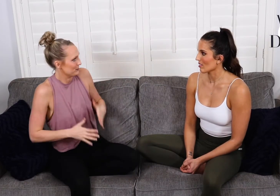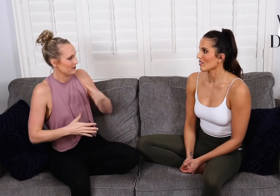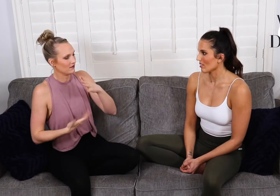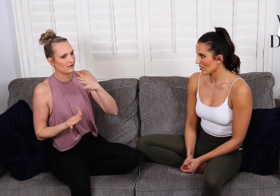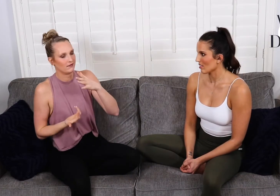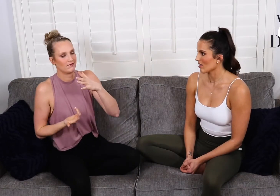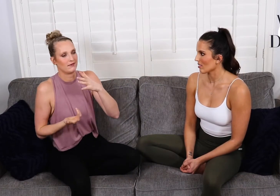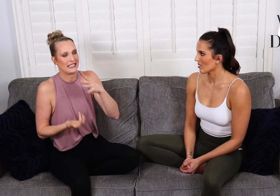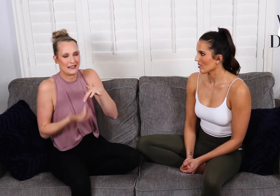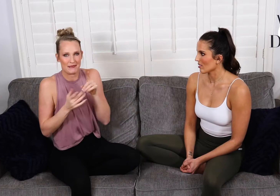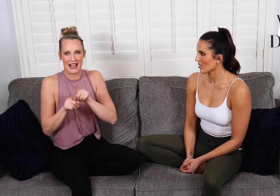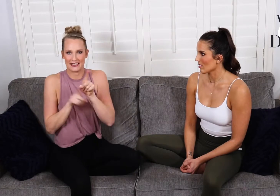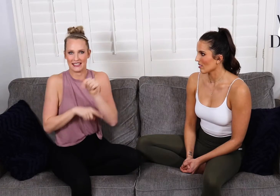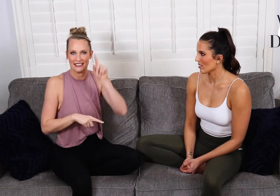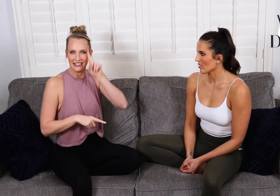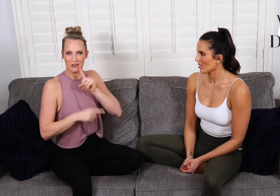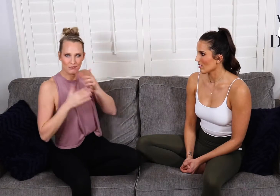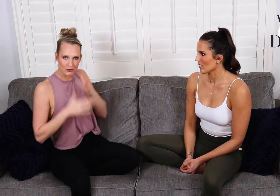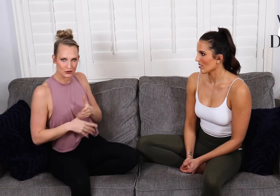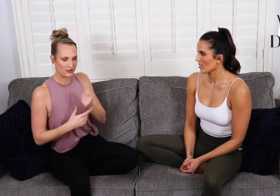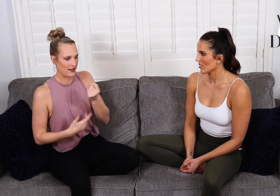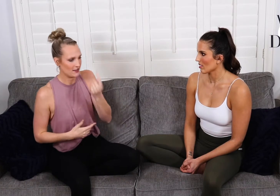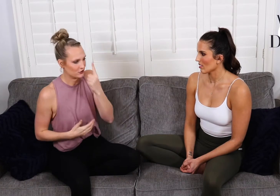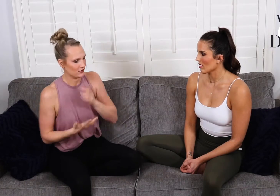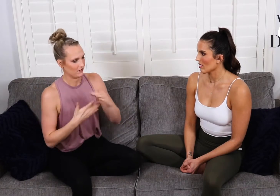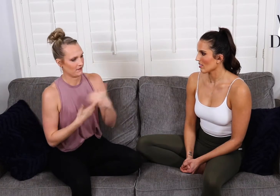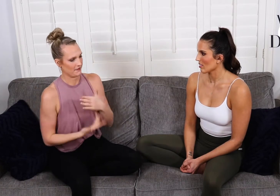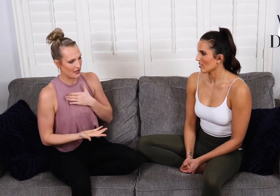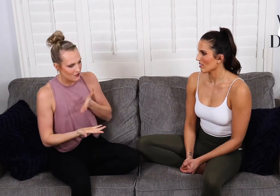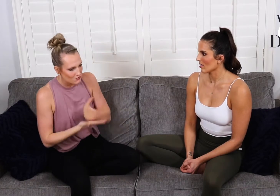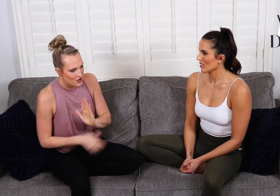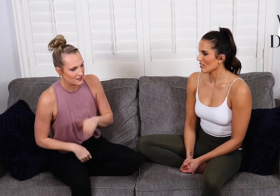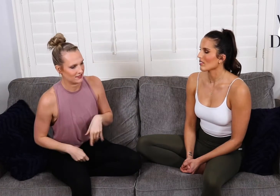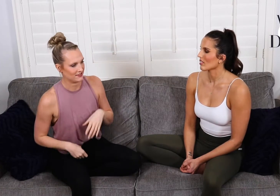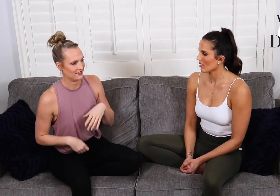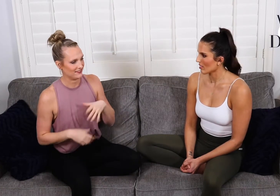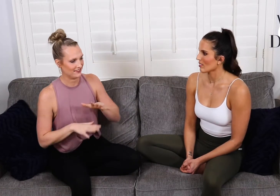as a person, especially as a Deaf person and understanding my rights.